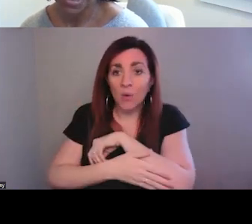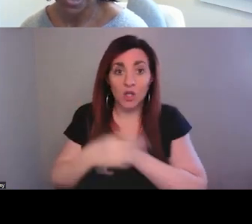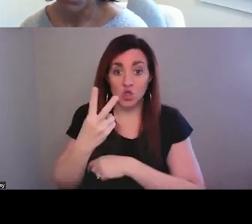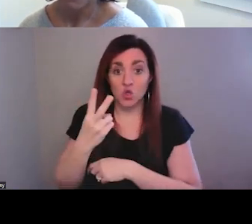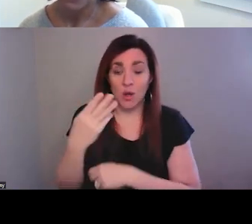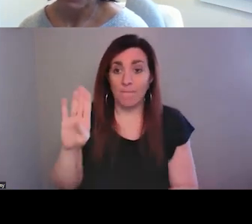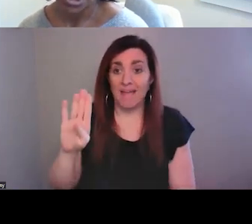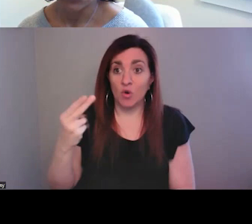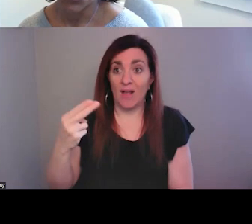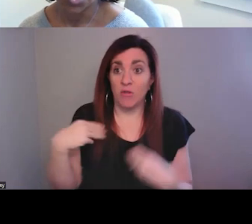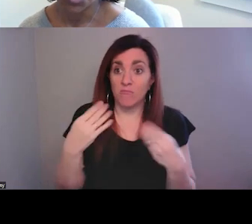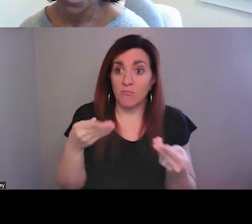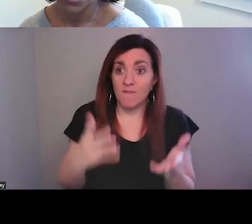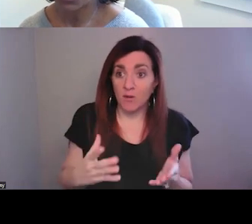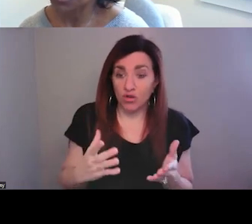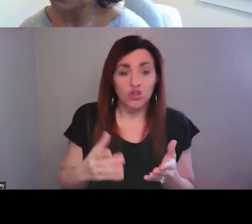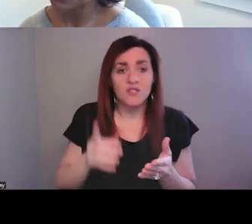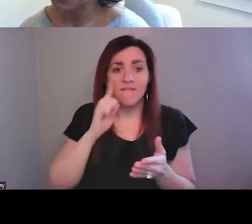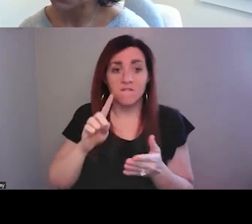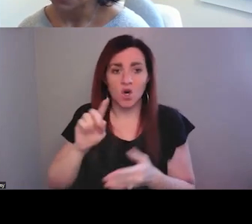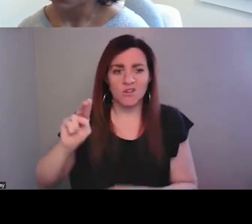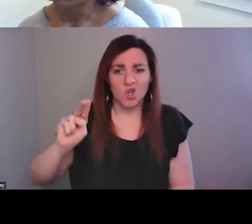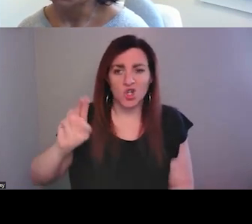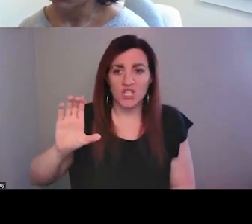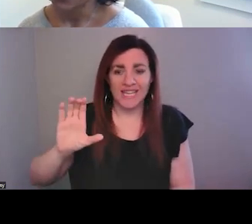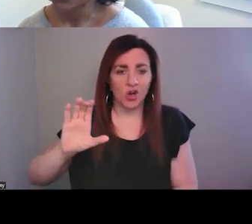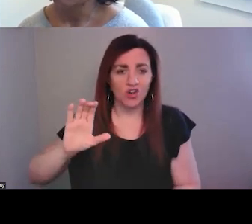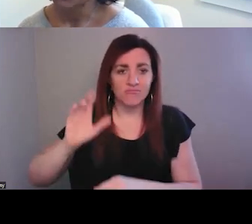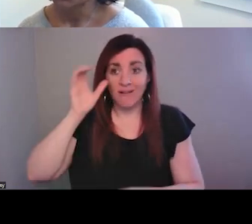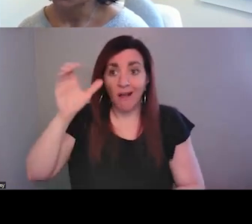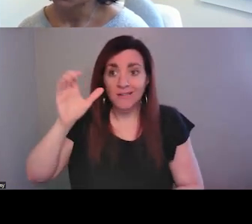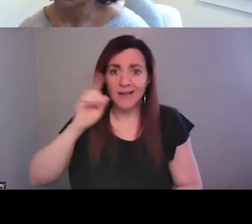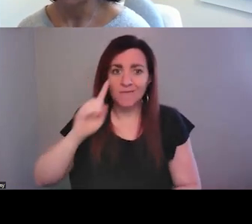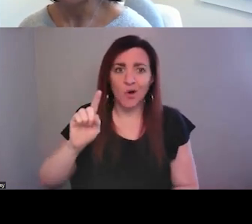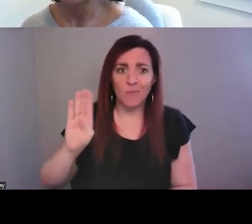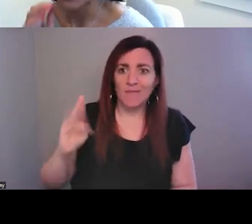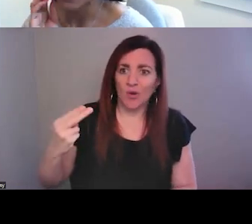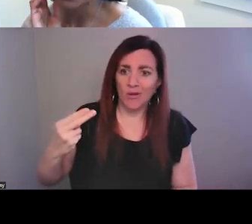UP THIS URGENT CARE CONCEPT TO FOLKS CAN USE THAT AS AN